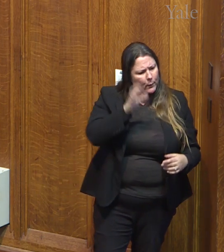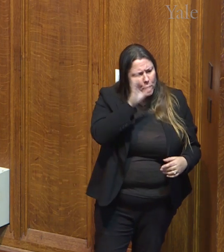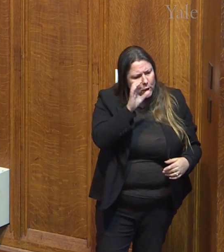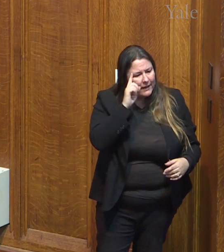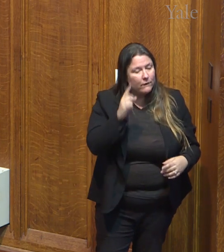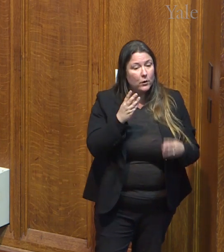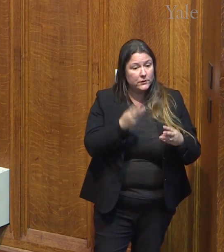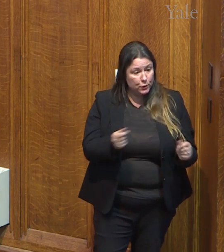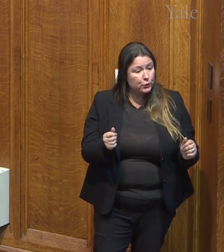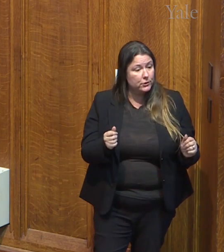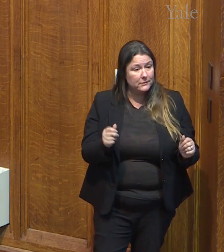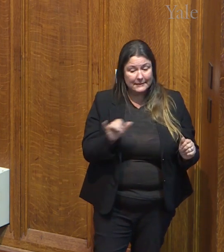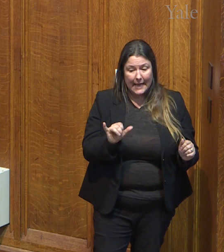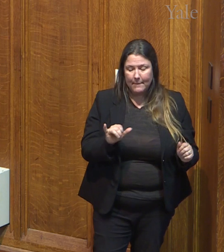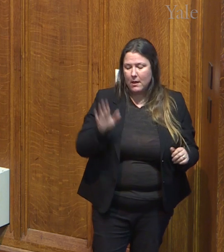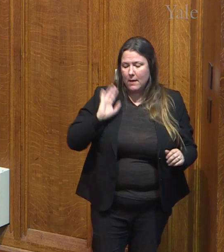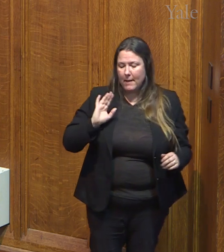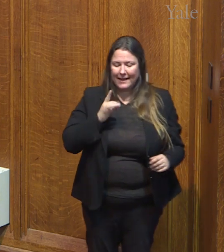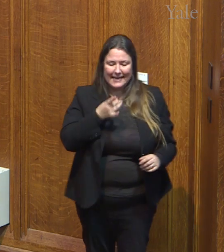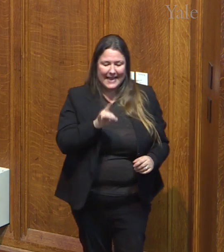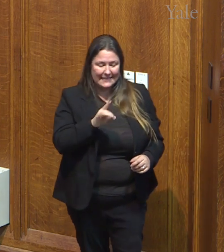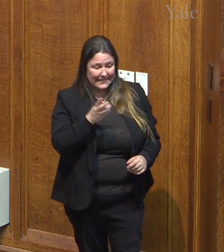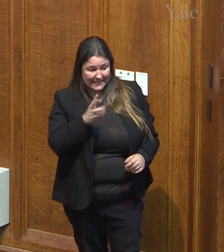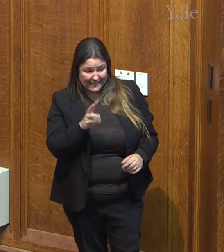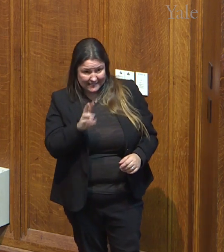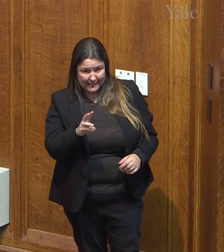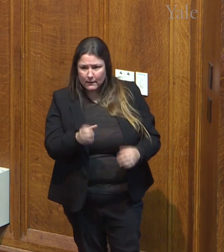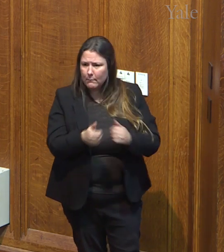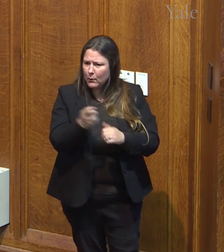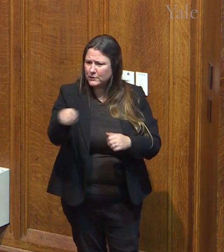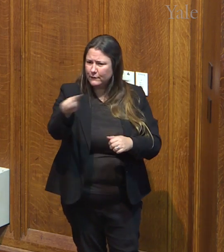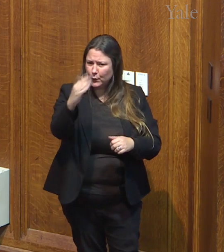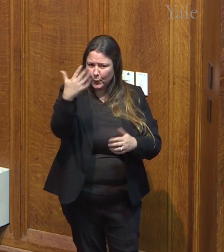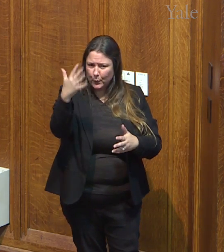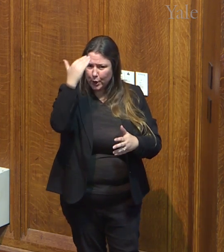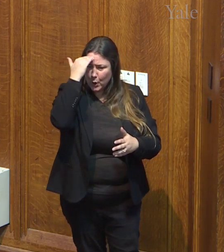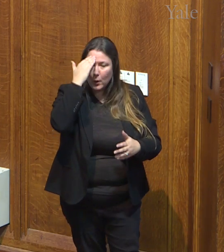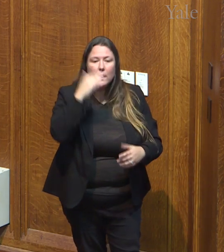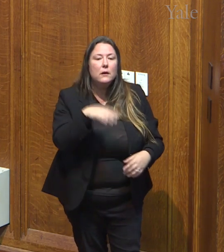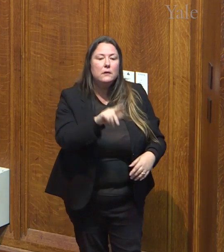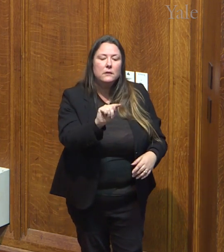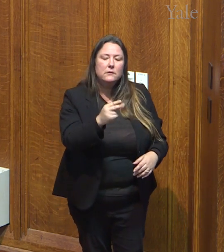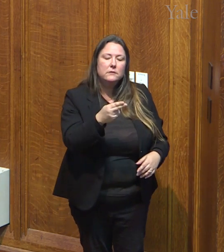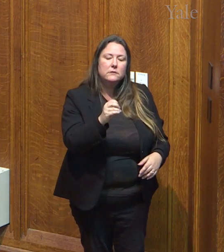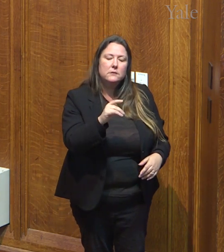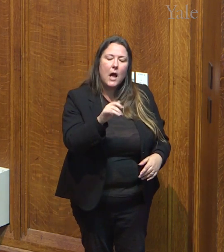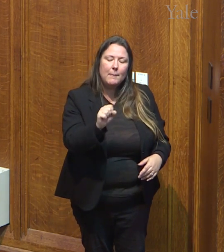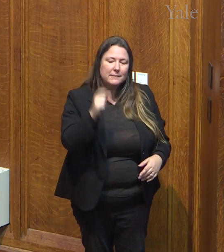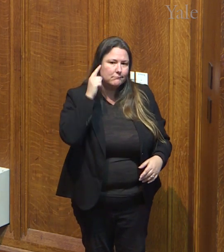and in 1816, as most of us here know, Thomas Gallaudet of Hartford came to France